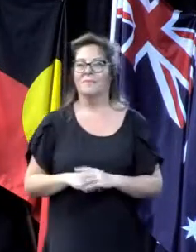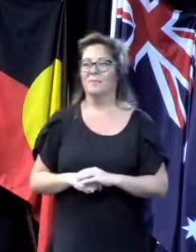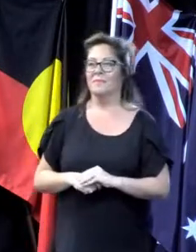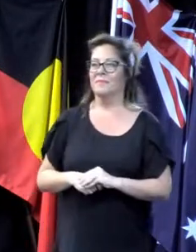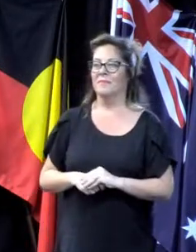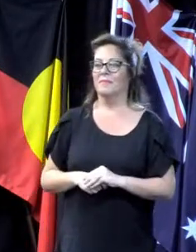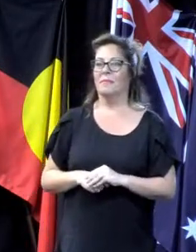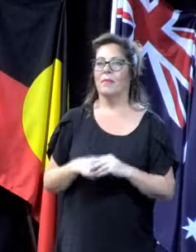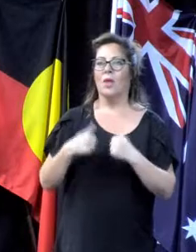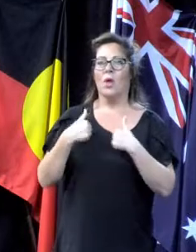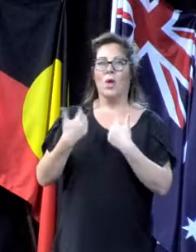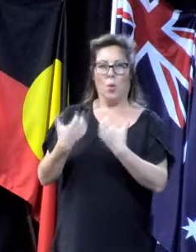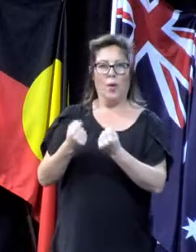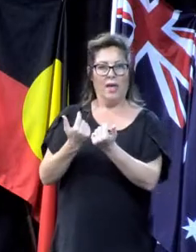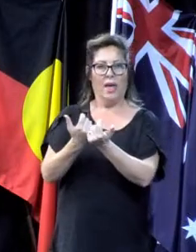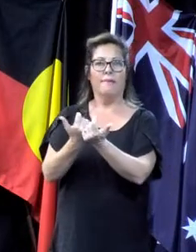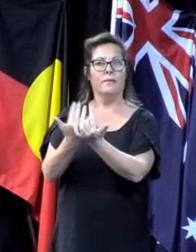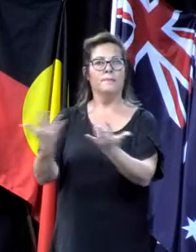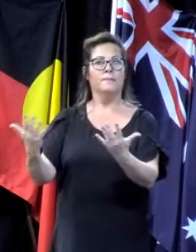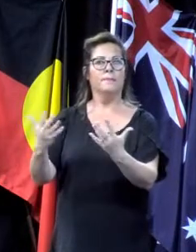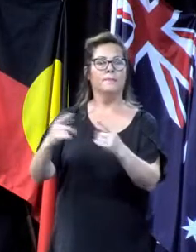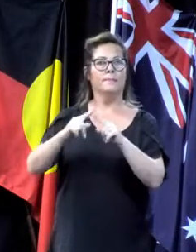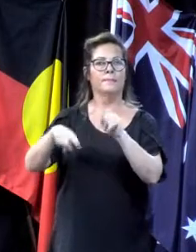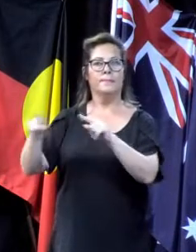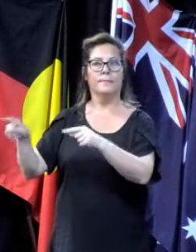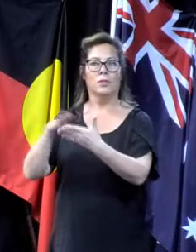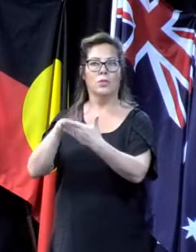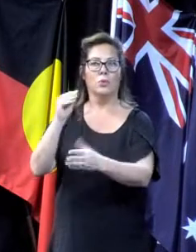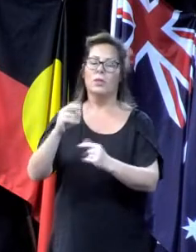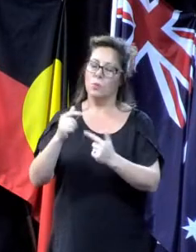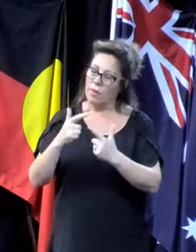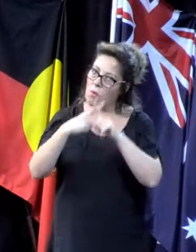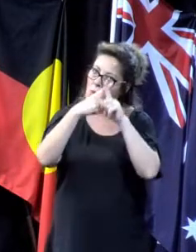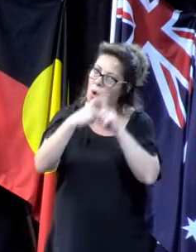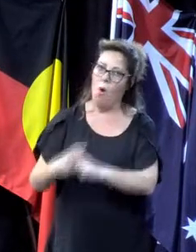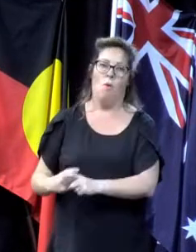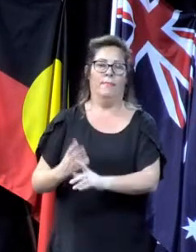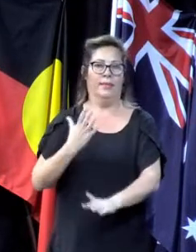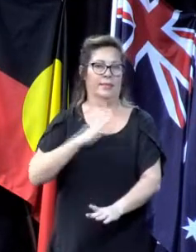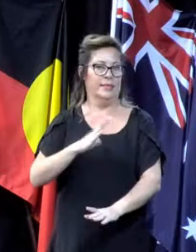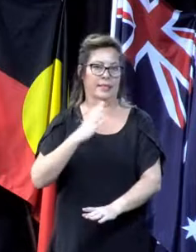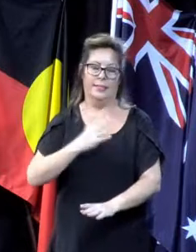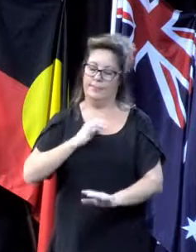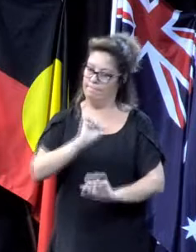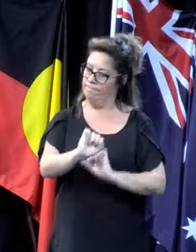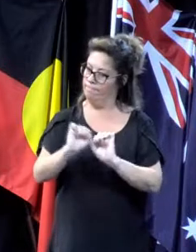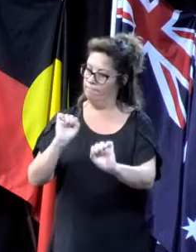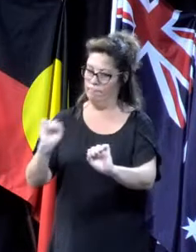We have a range of students with very complex needs at our school that we cater for.